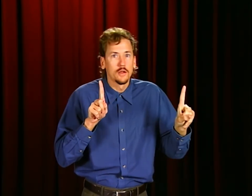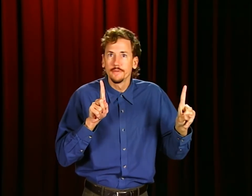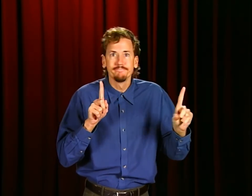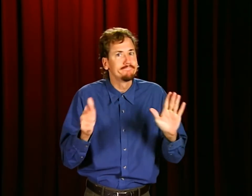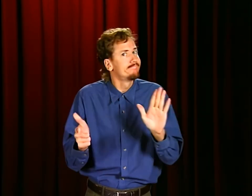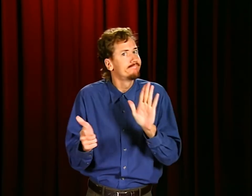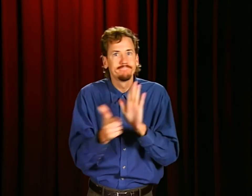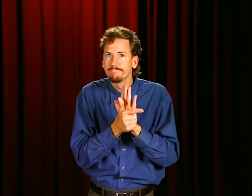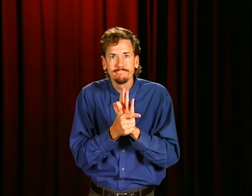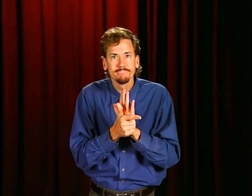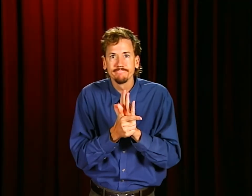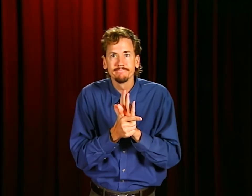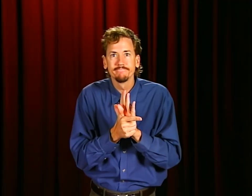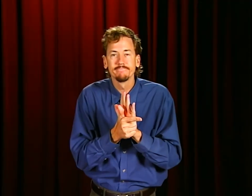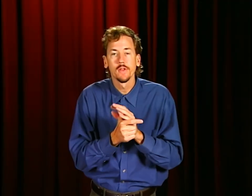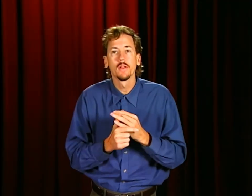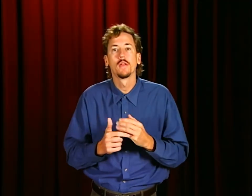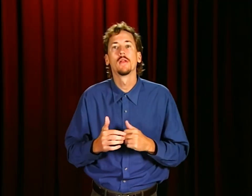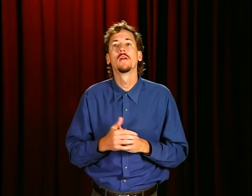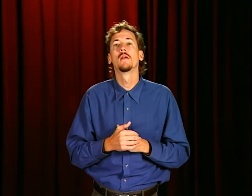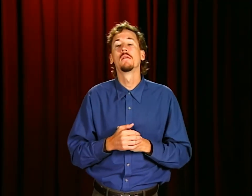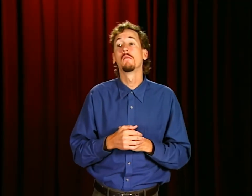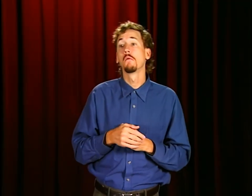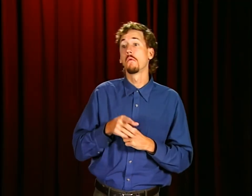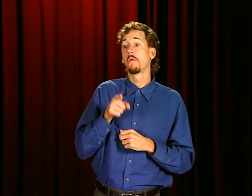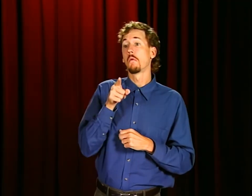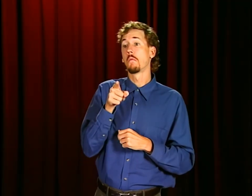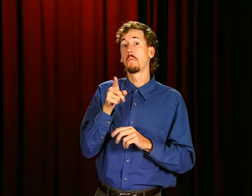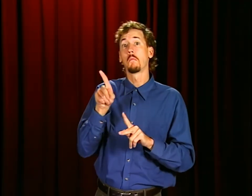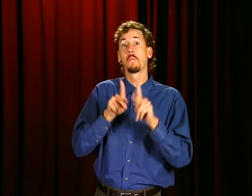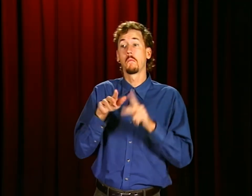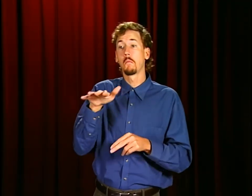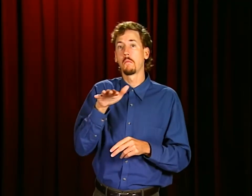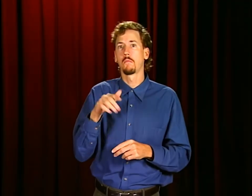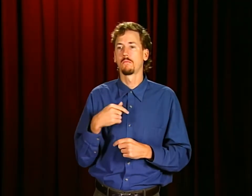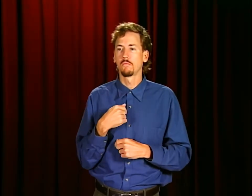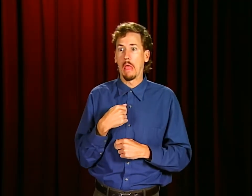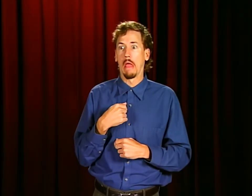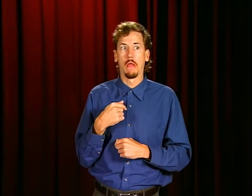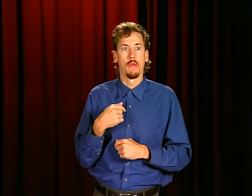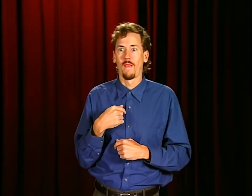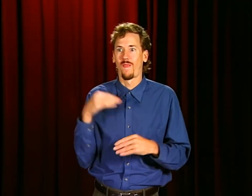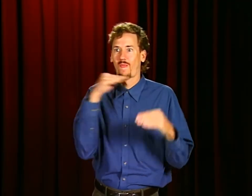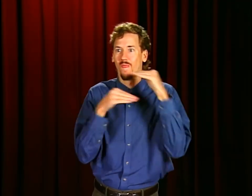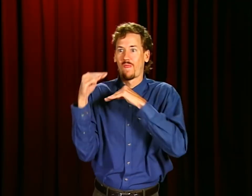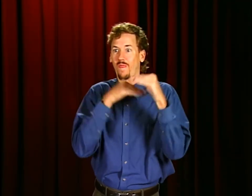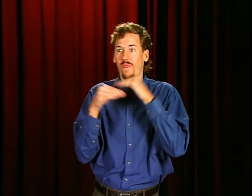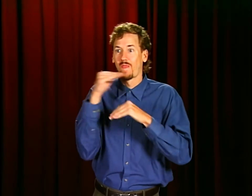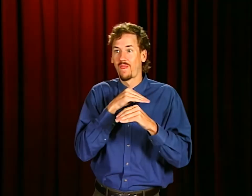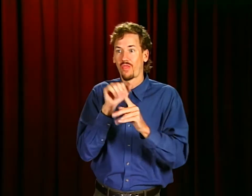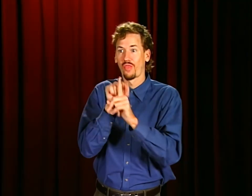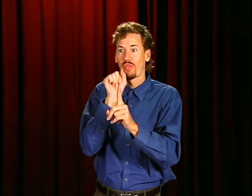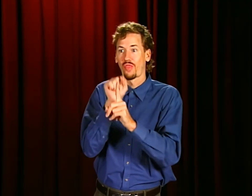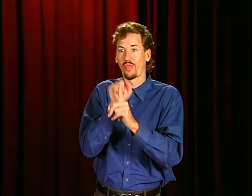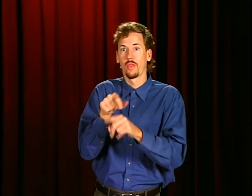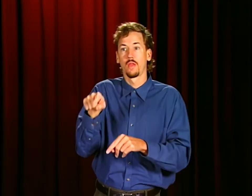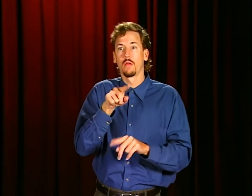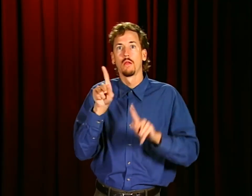IN THE VERY FIRST BOOK OF THE BIBLE, GENESIS, CHAPTER 12, STARTING IN VERSE 10 AND GOING ALL THROUGH THE REST OF THAT CHAPTER.